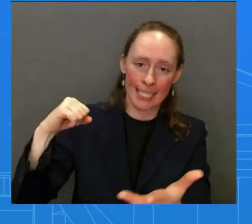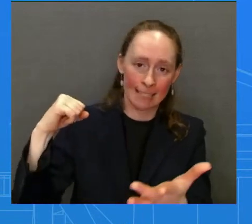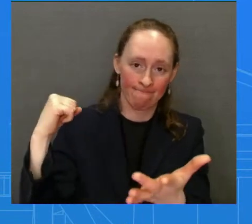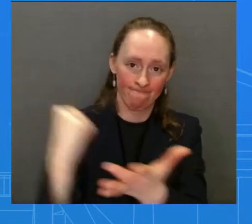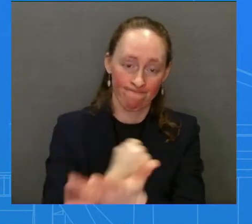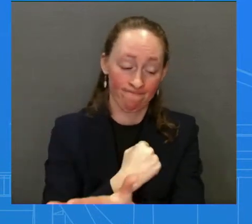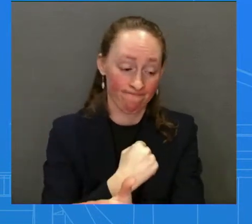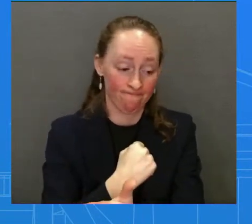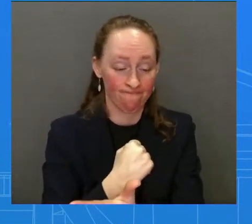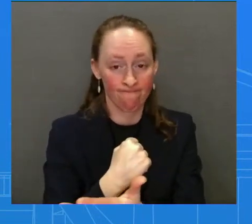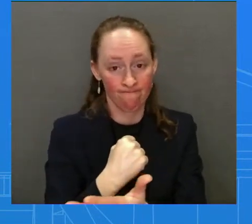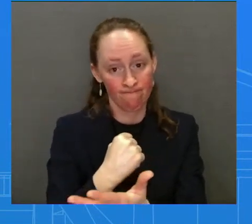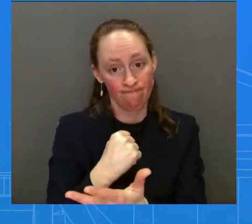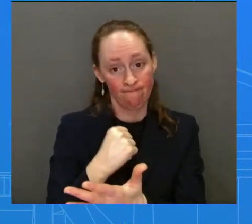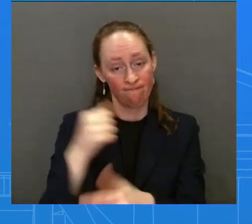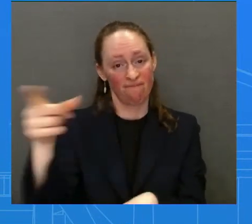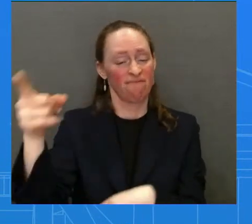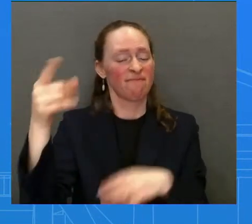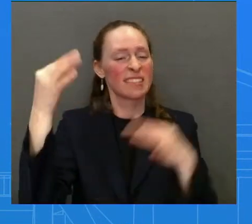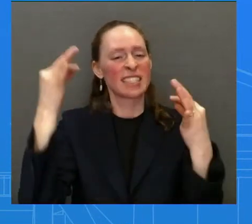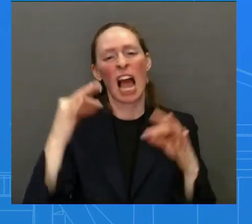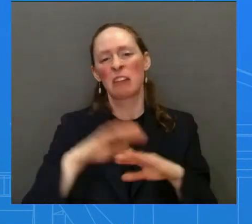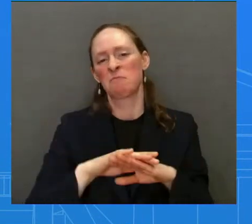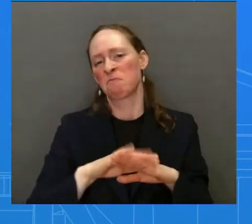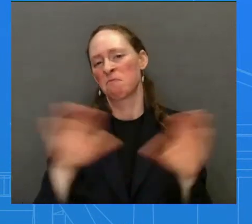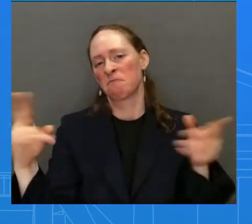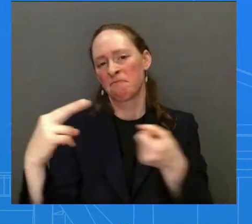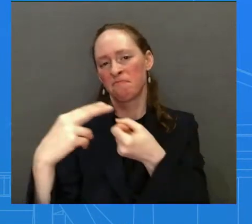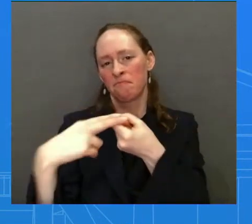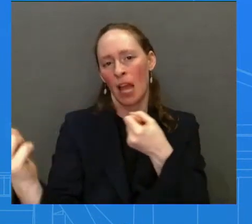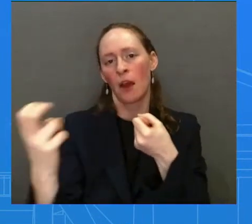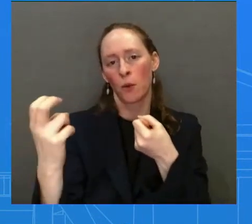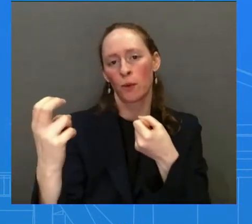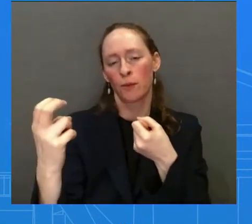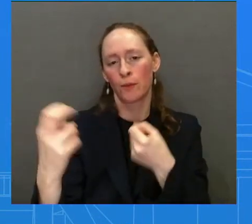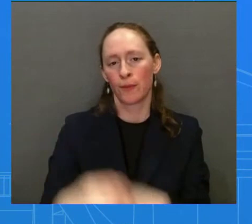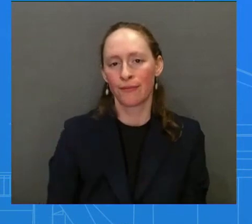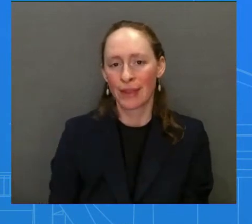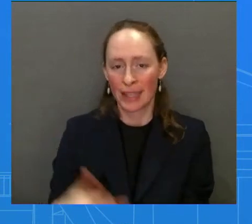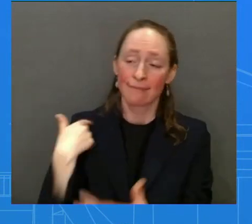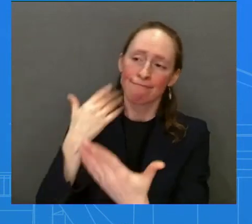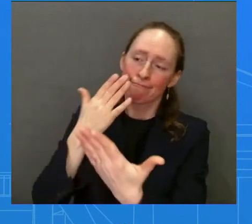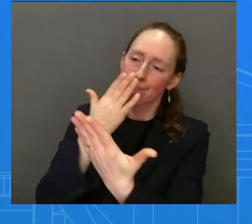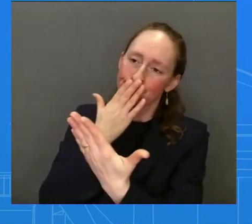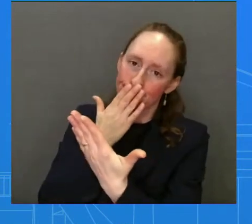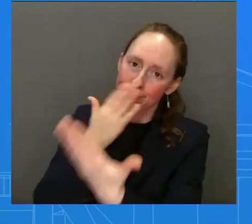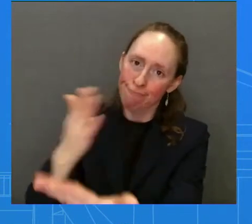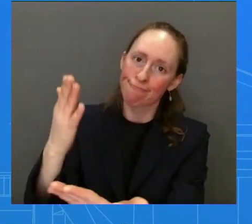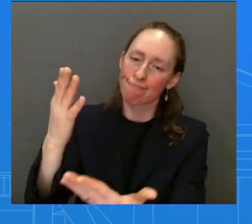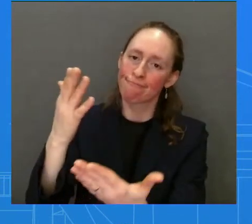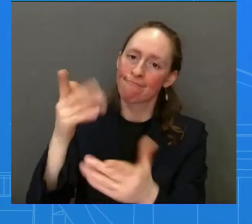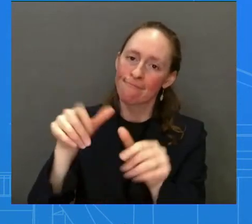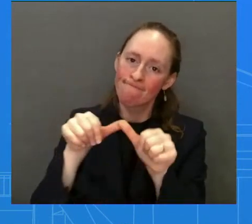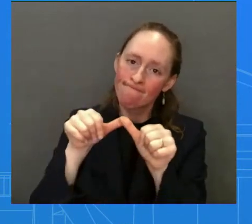and continued commitment to public service. But again, the FAA needs a confirmed administrati- -- administrator here.